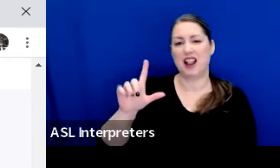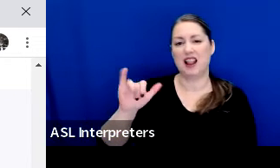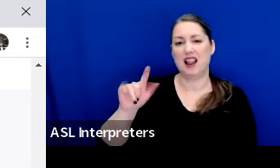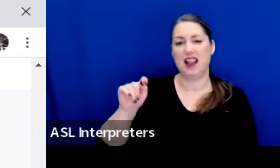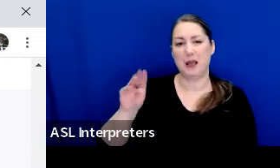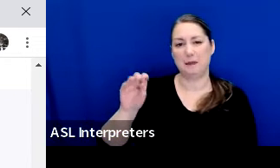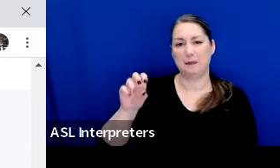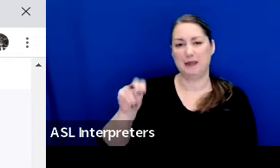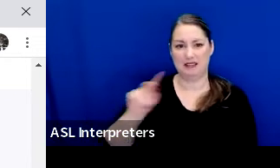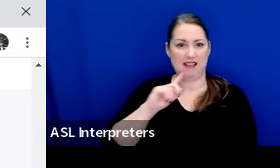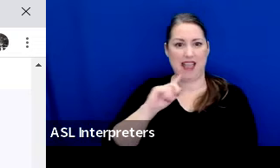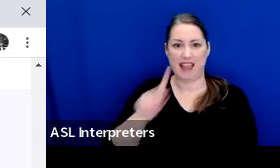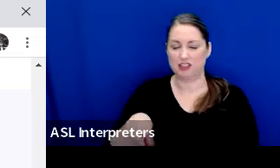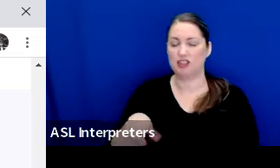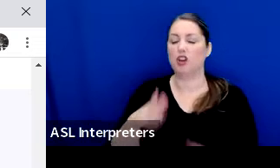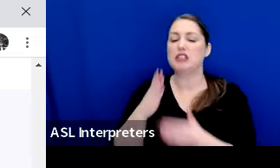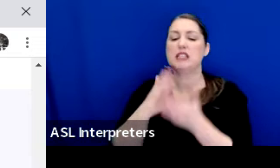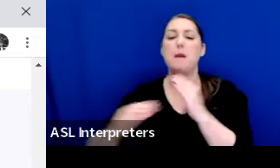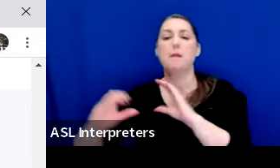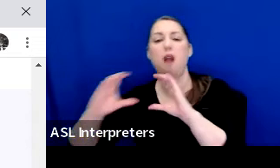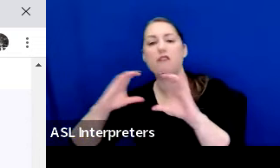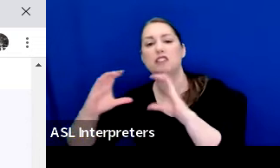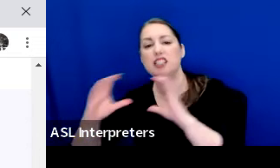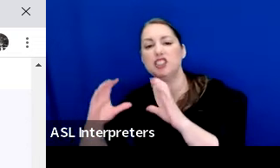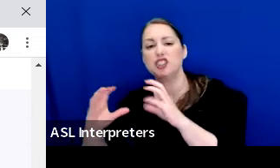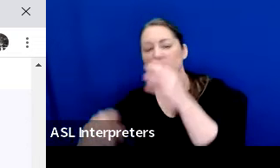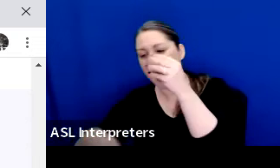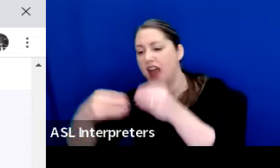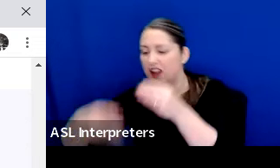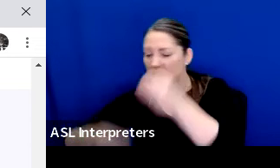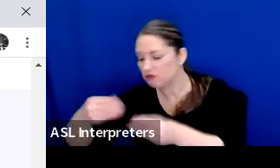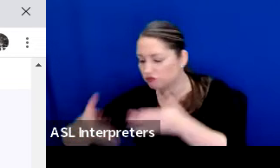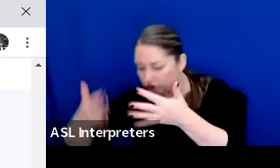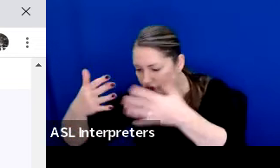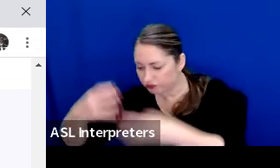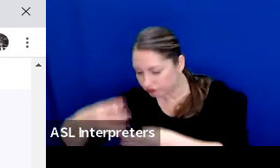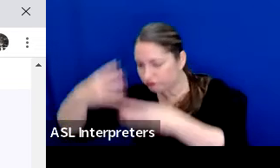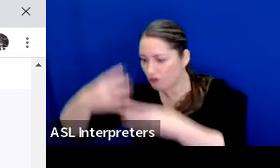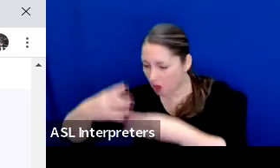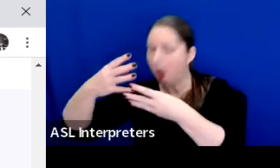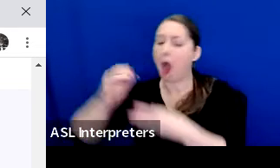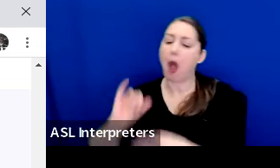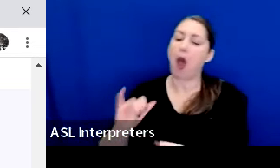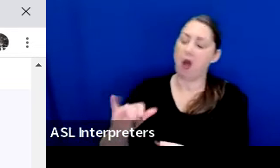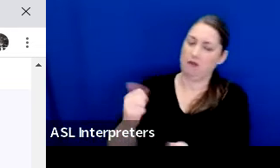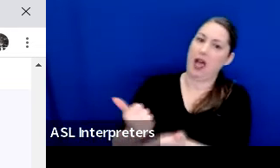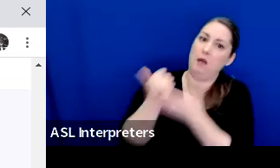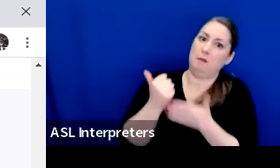There's a whole conversation going on, and this is for us, this is so that we can get help when we need help with my openness.